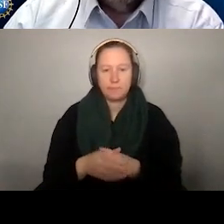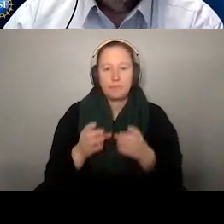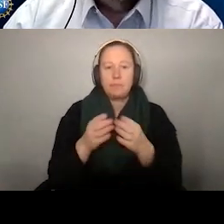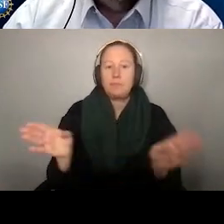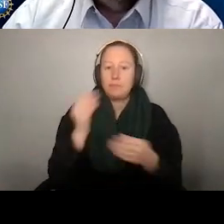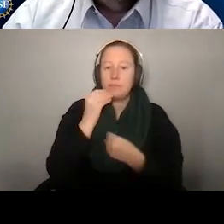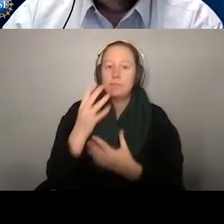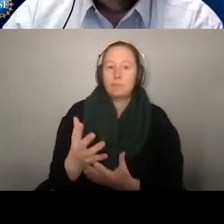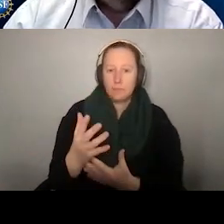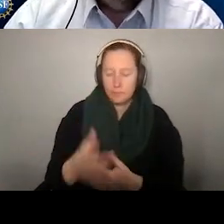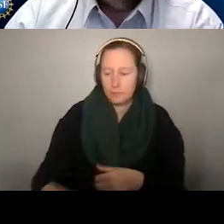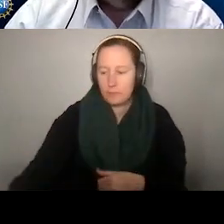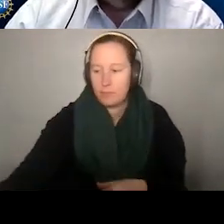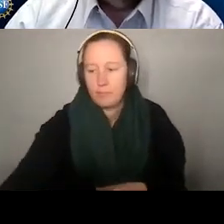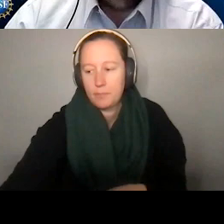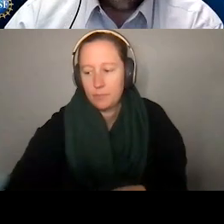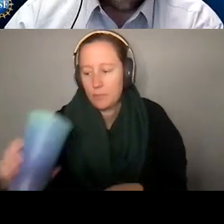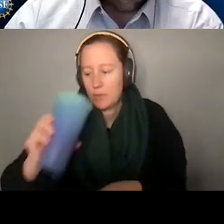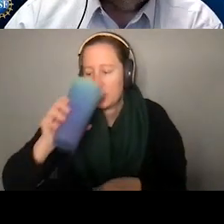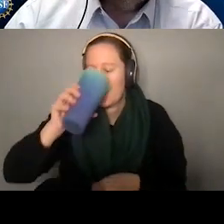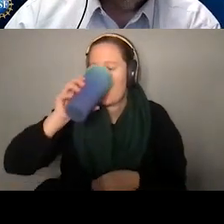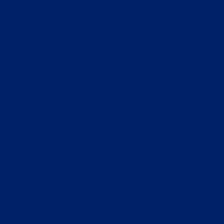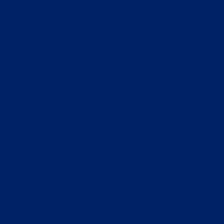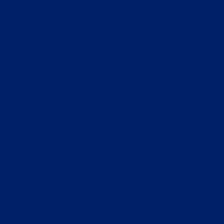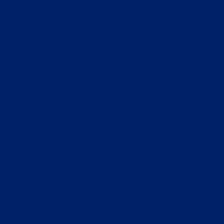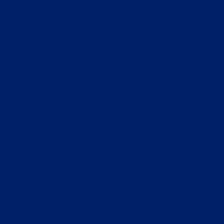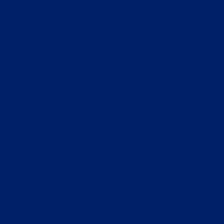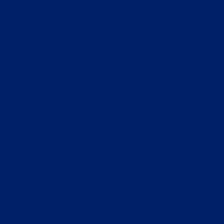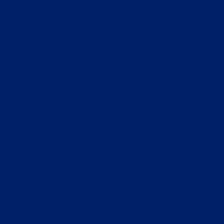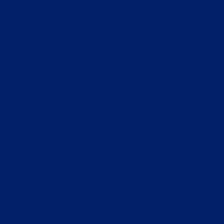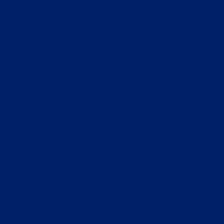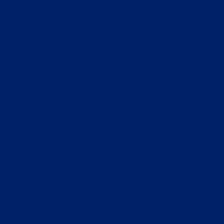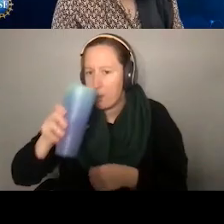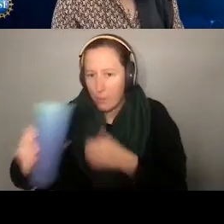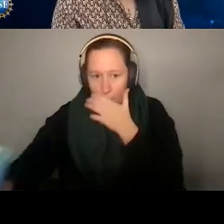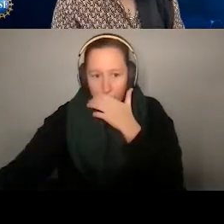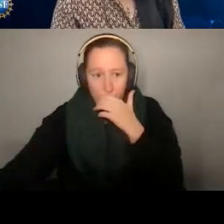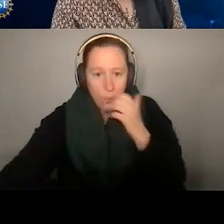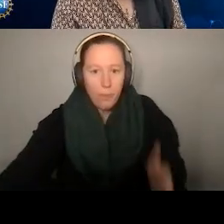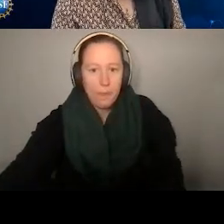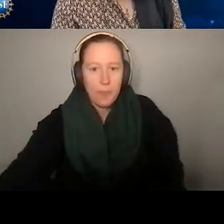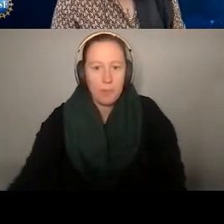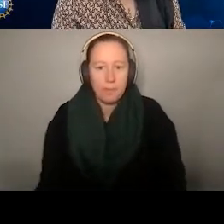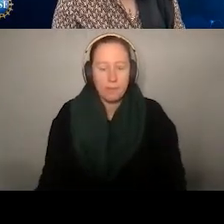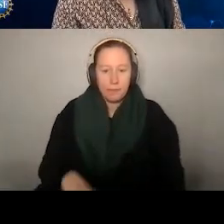I'm now going to turn it over to Sehrish. Sehrish Shah: Thank you, Justin. Next,